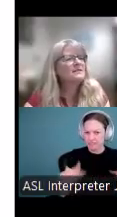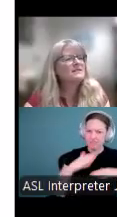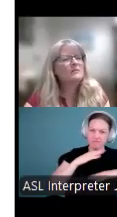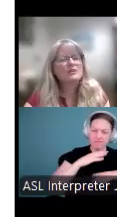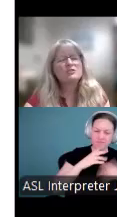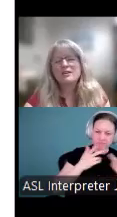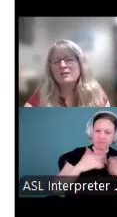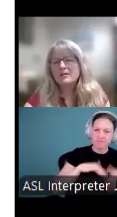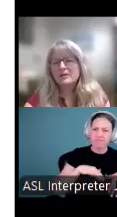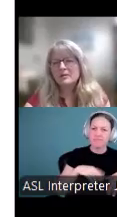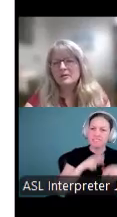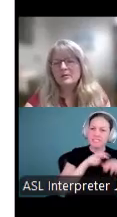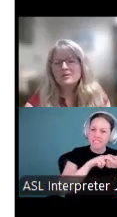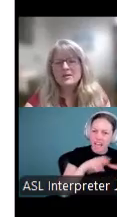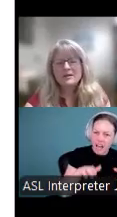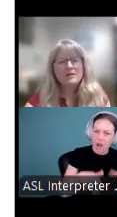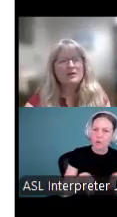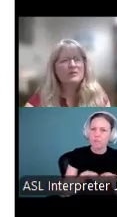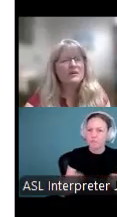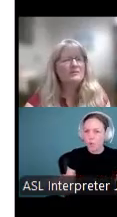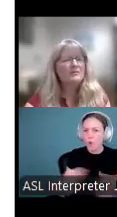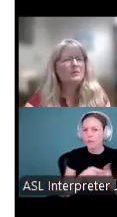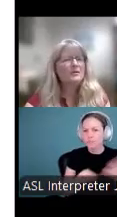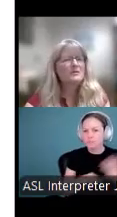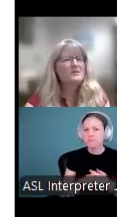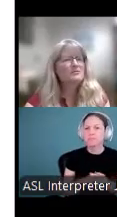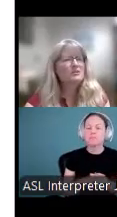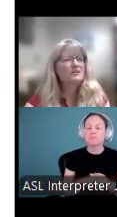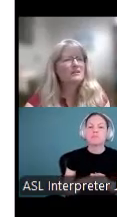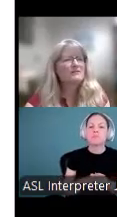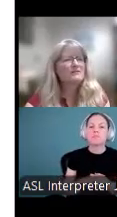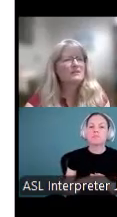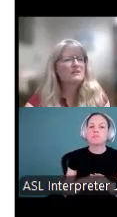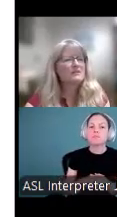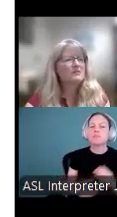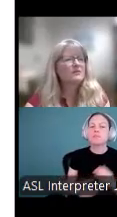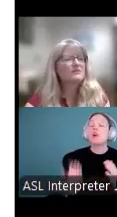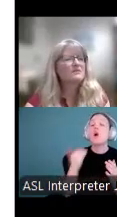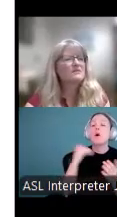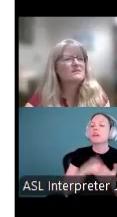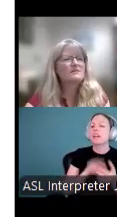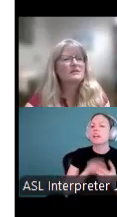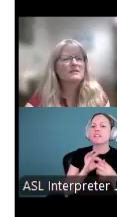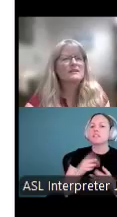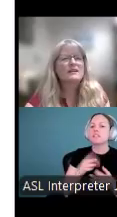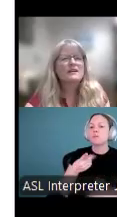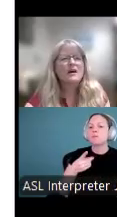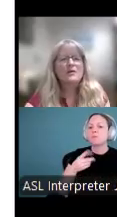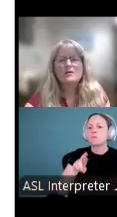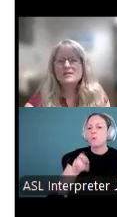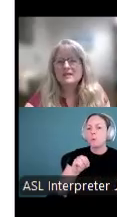I didn't mention it earlier, but when we're talking about proprioception and the vestibular system and how those